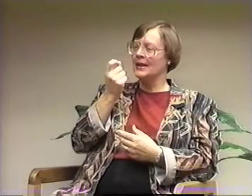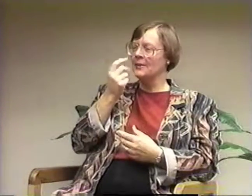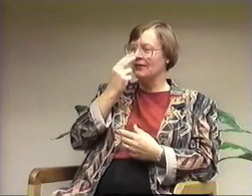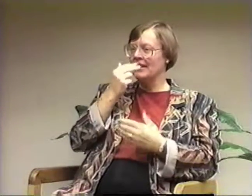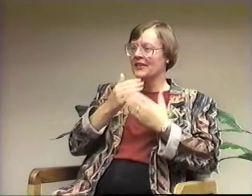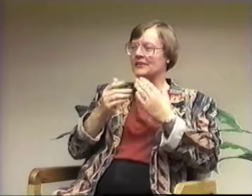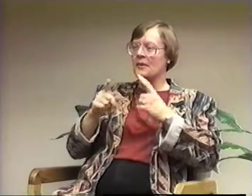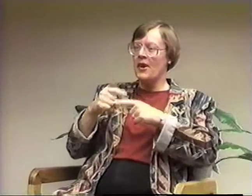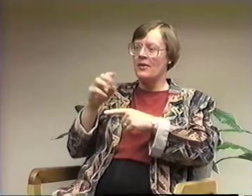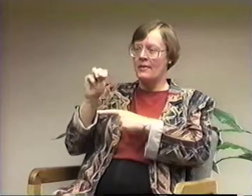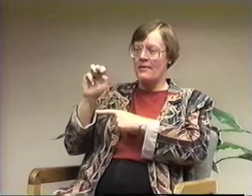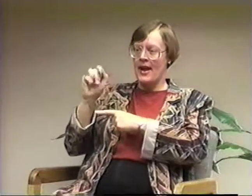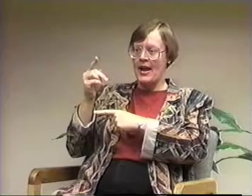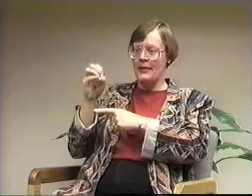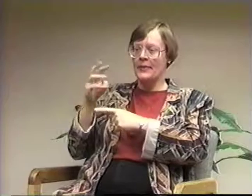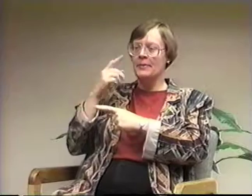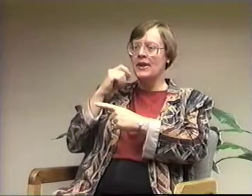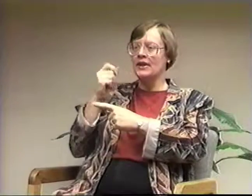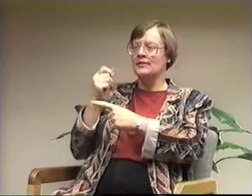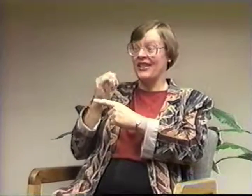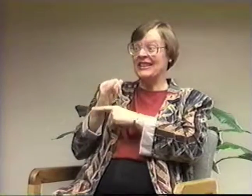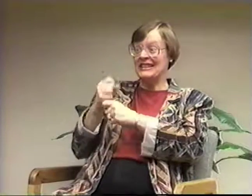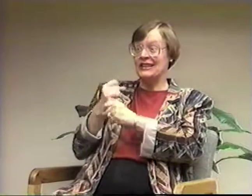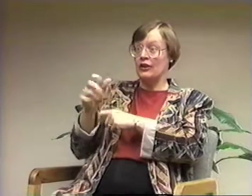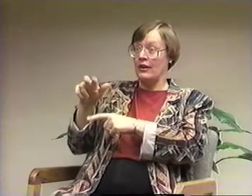There is a funny story to tell about Matthew because,